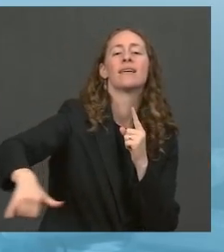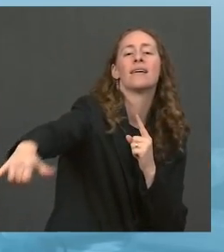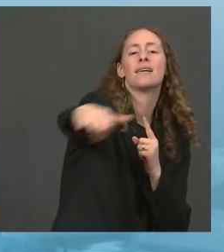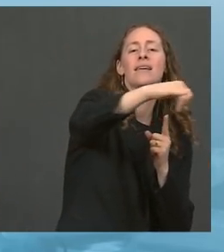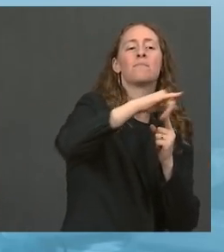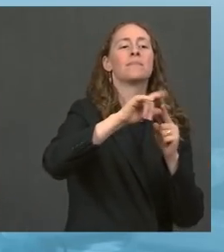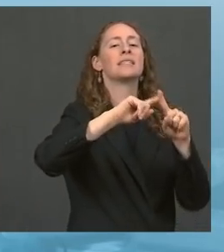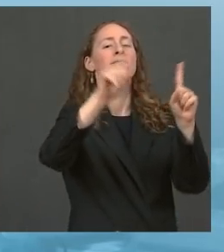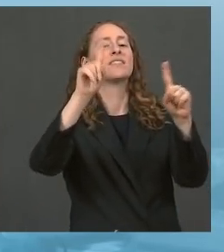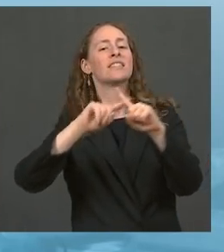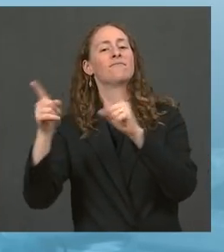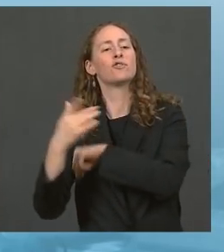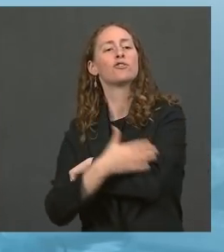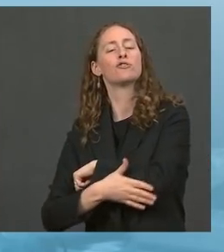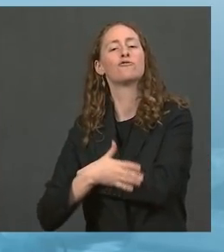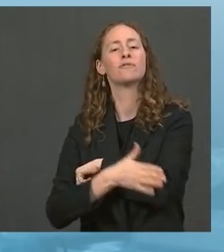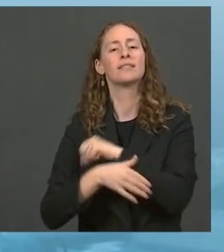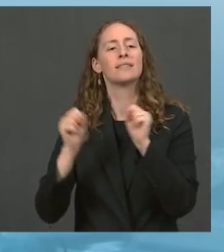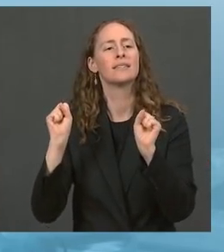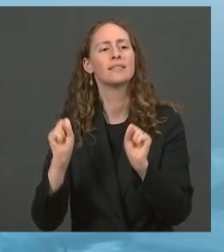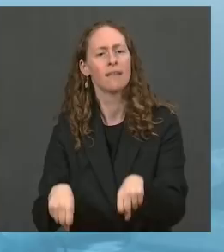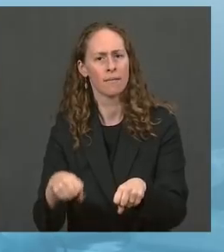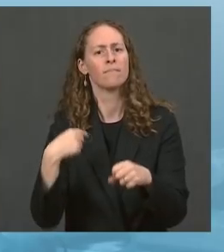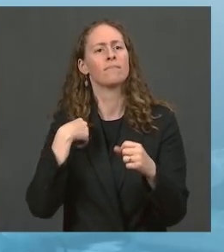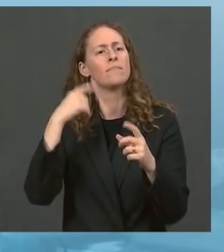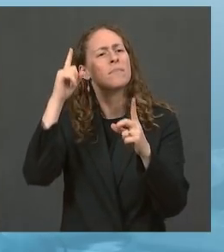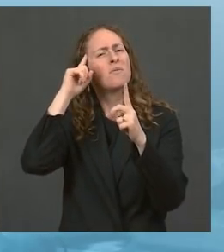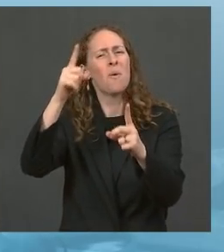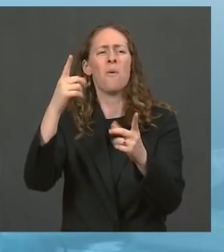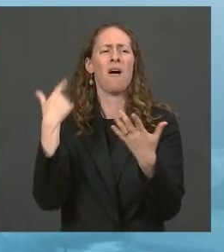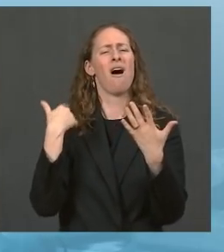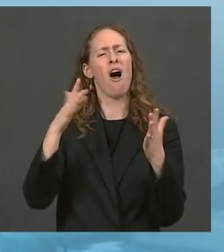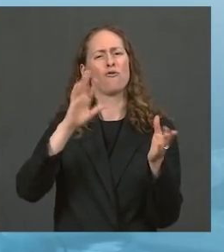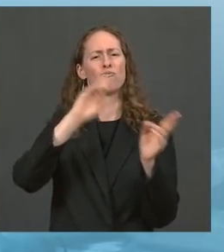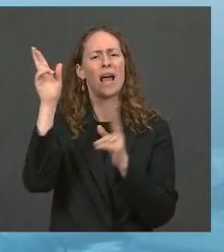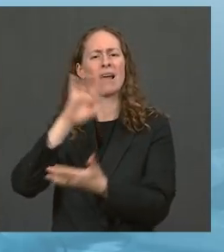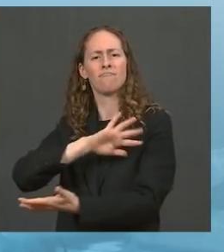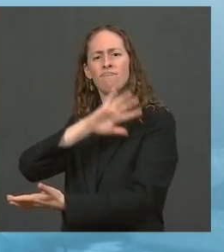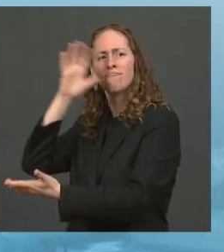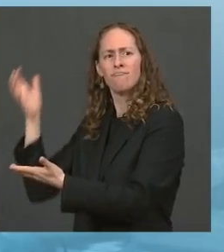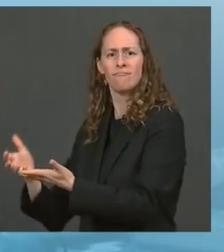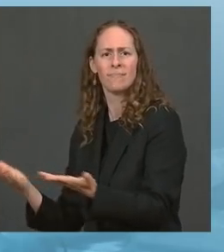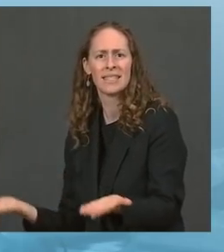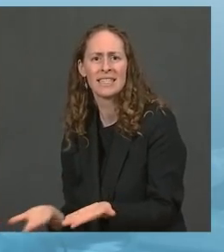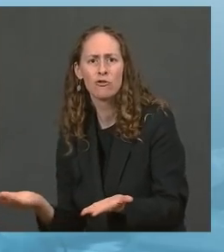that America will become the arsenal of vaccines as we were the arsenal of democracy during World War Two.